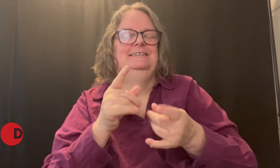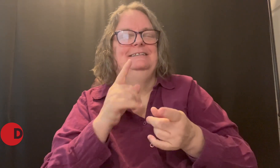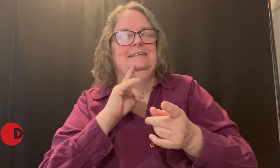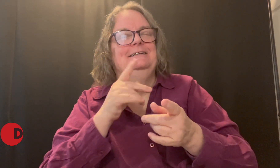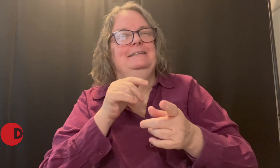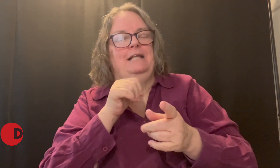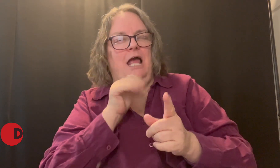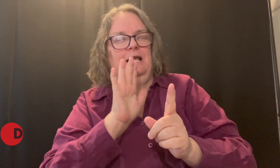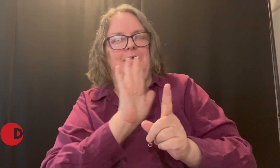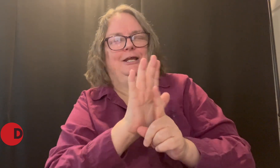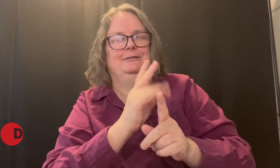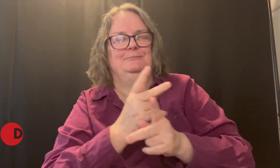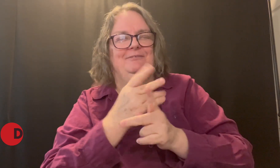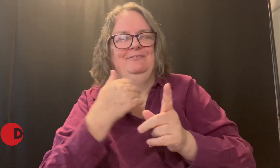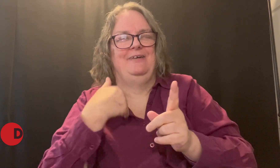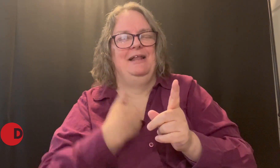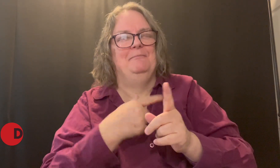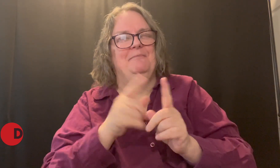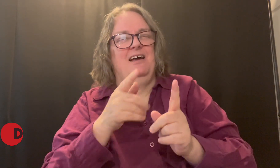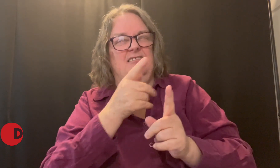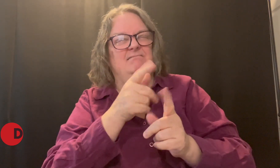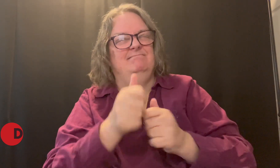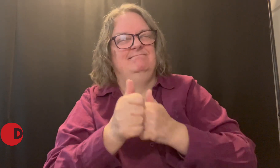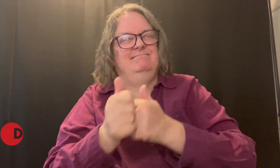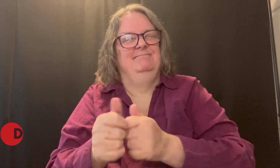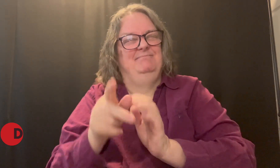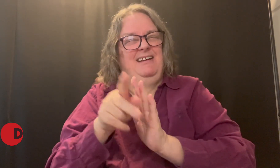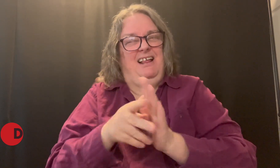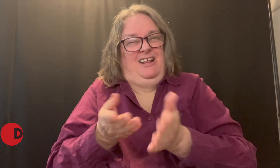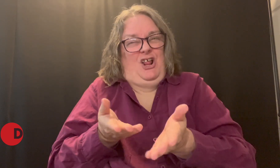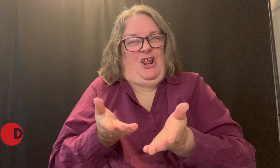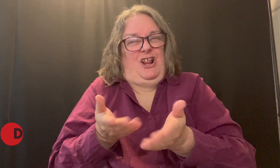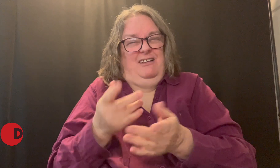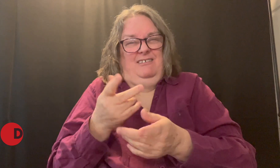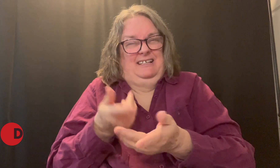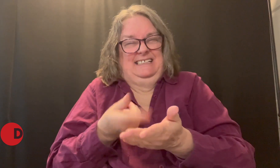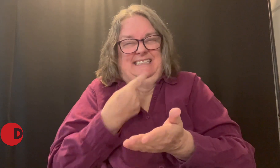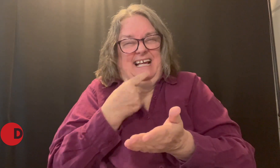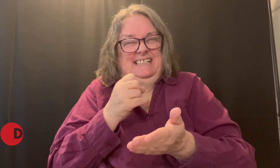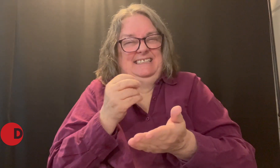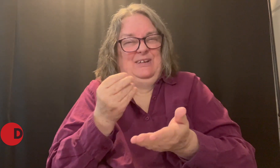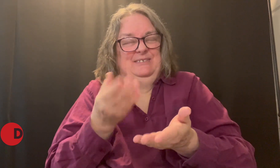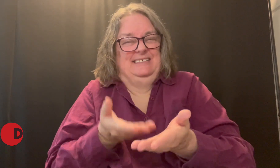fault but she followed this policy? She told me it's new.